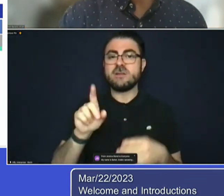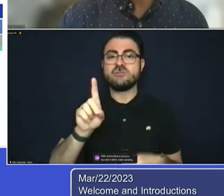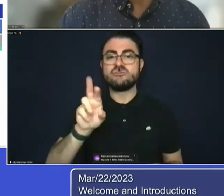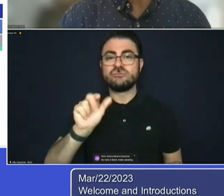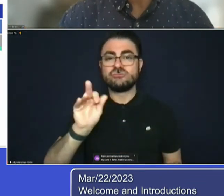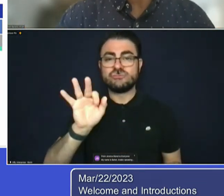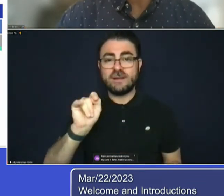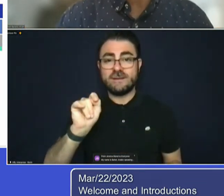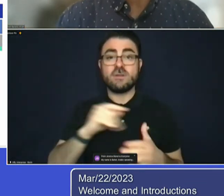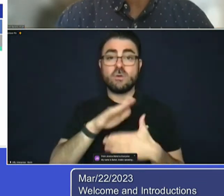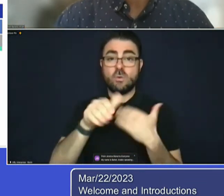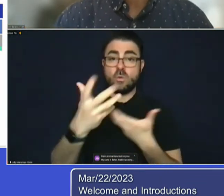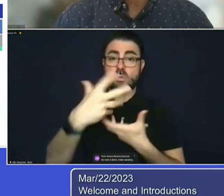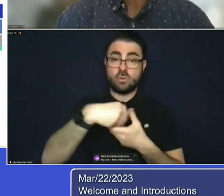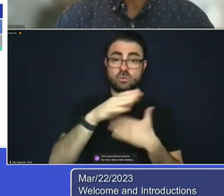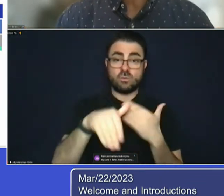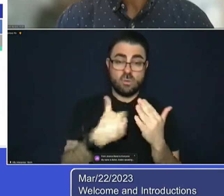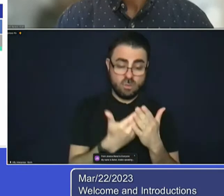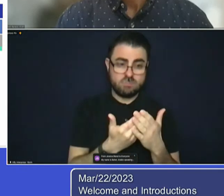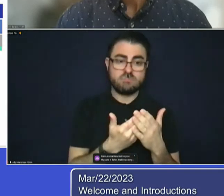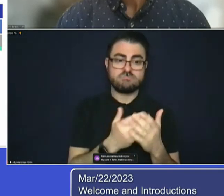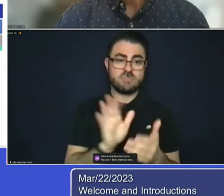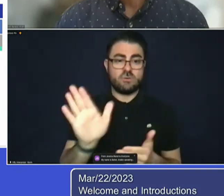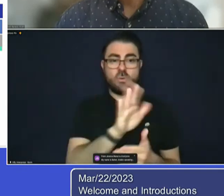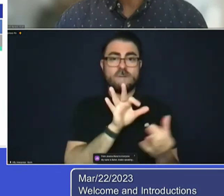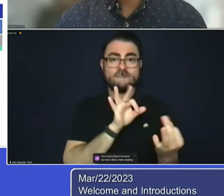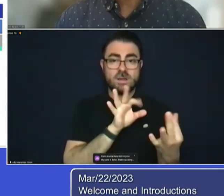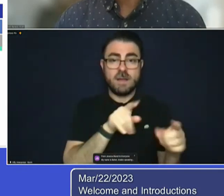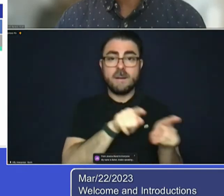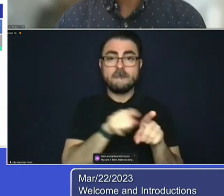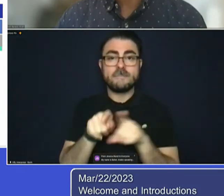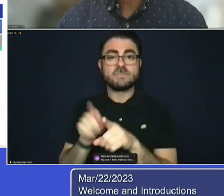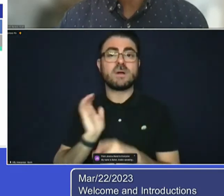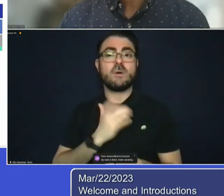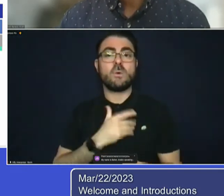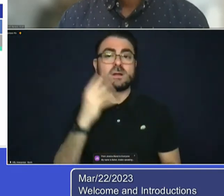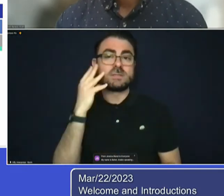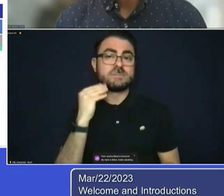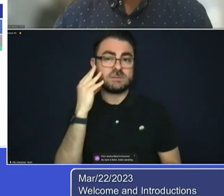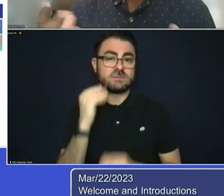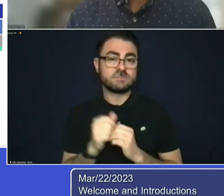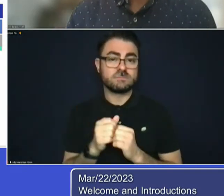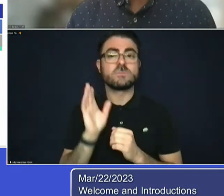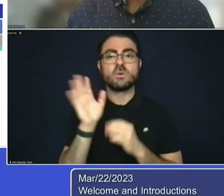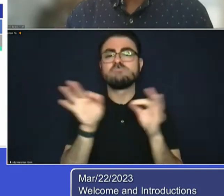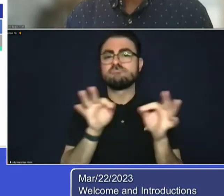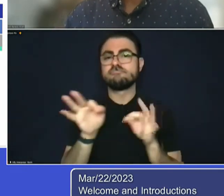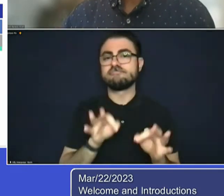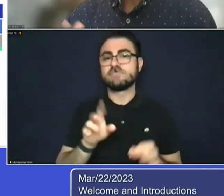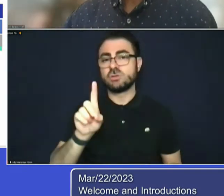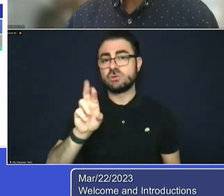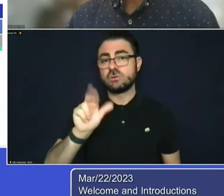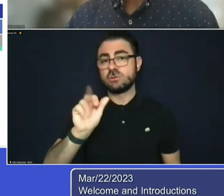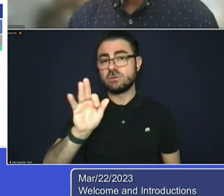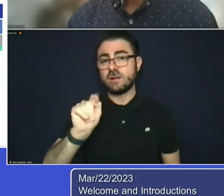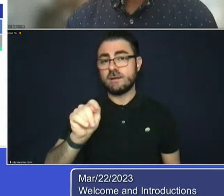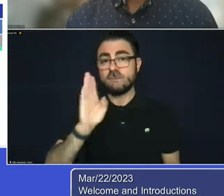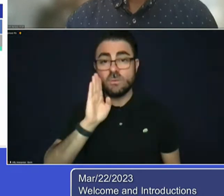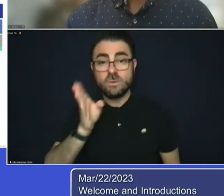DRAFT, WHICH IS BRINGING ALL OF THOSE THINGS TOGETHER, INCLUDING OUR EXPERIENCE OVER THE PAST FEW YEARS.